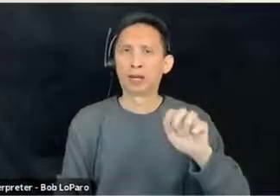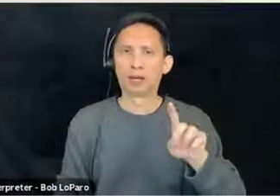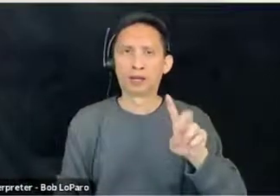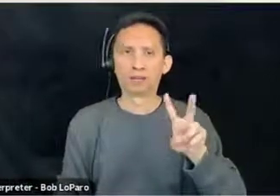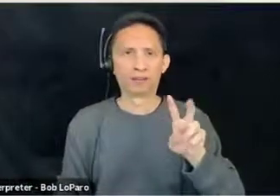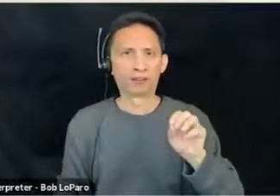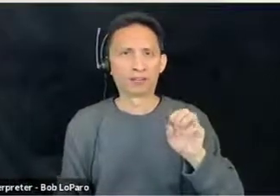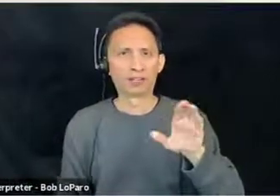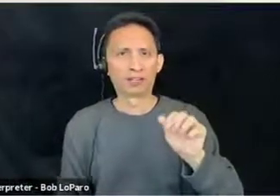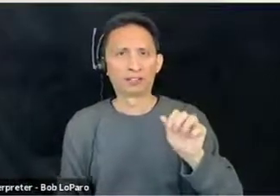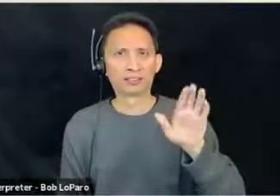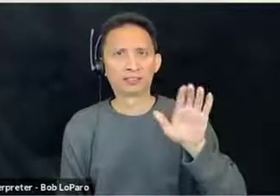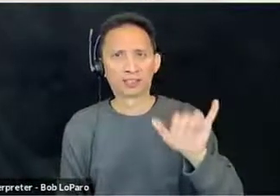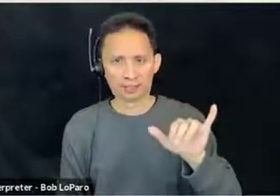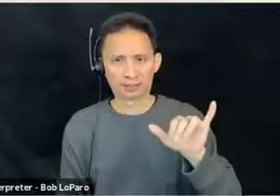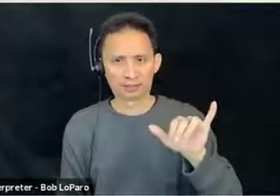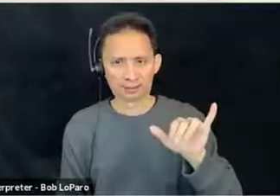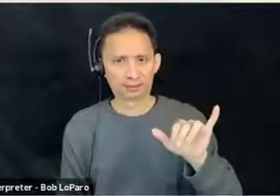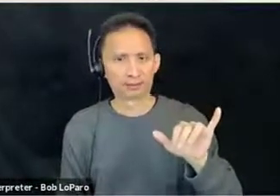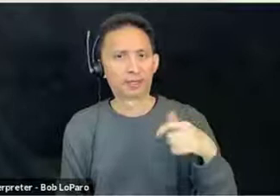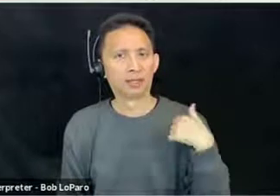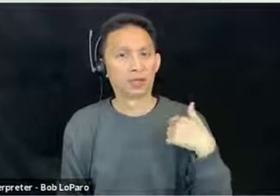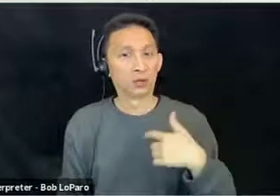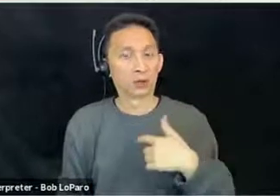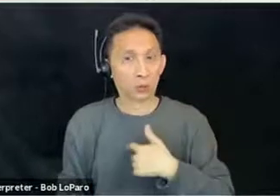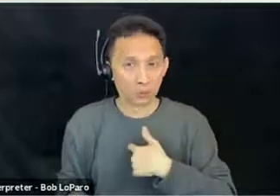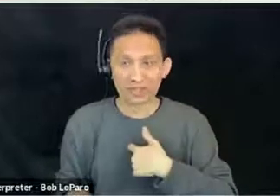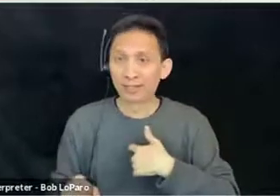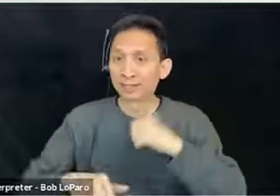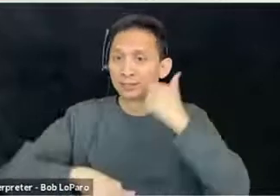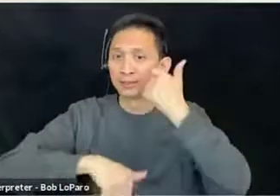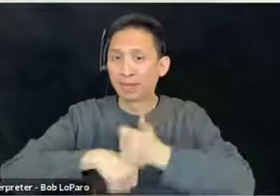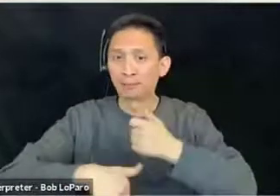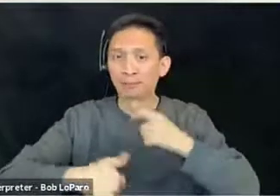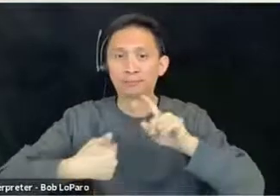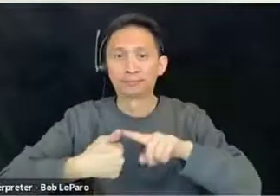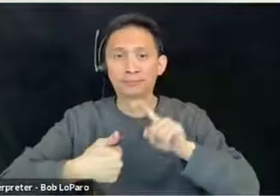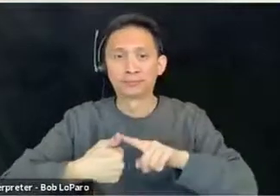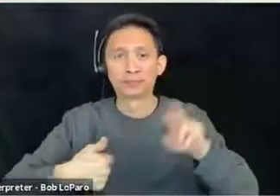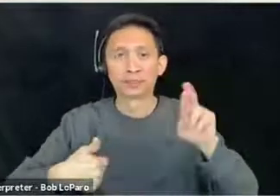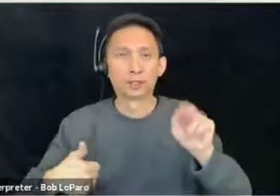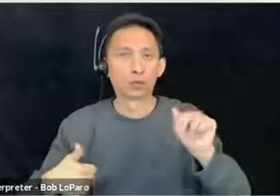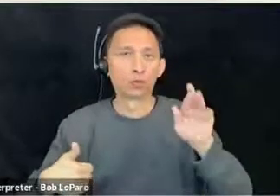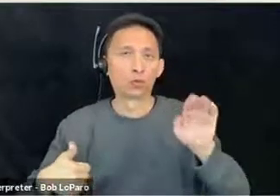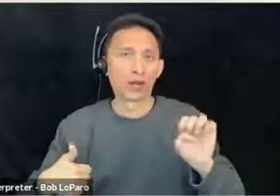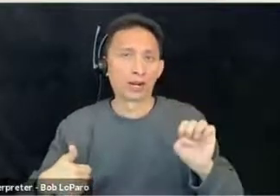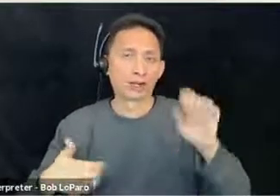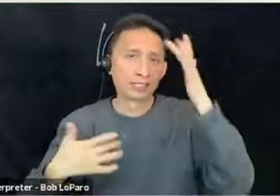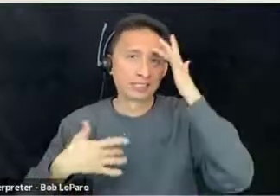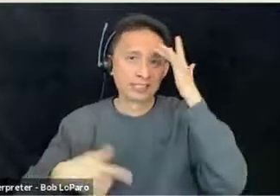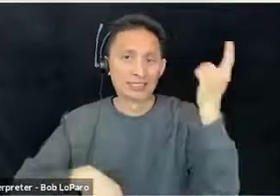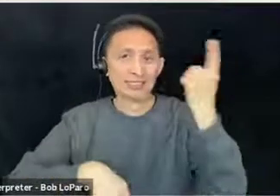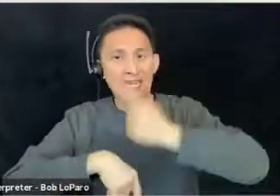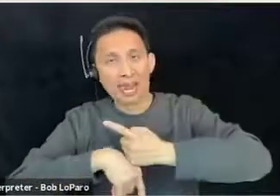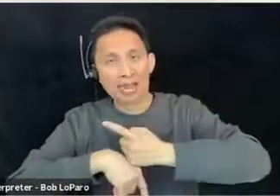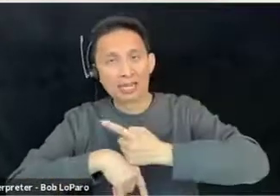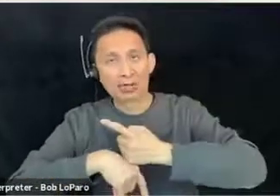we have a lot of different ways that we do this. One is Rare Disease Day, which is coming up, Rare Disease Day and Week.